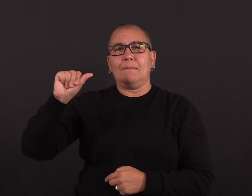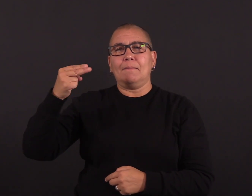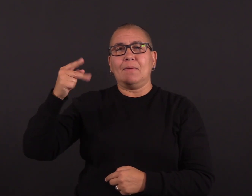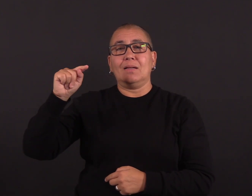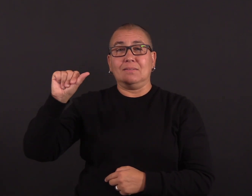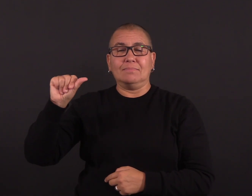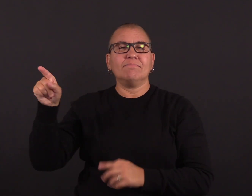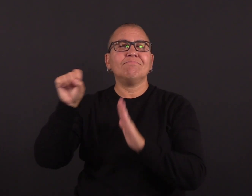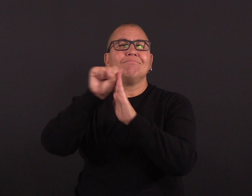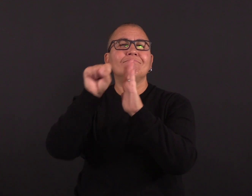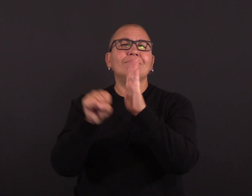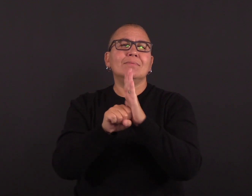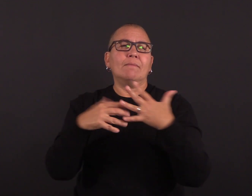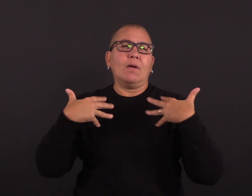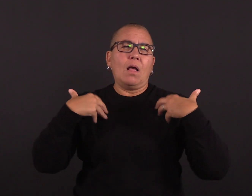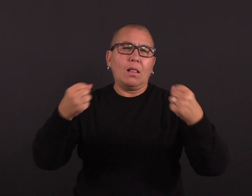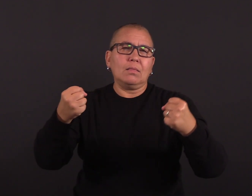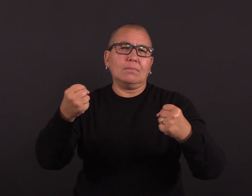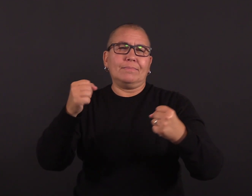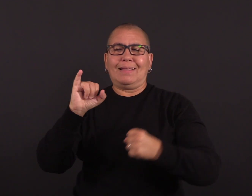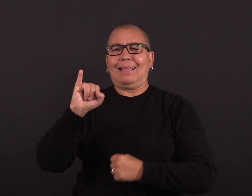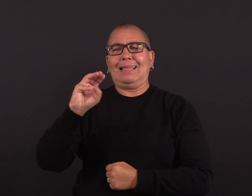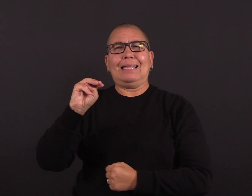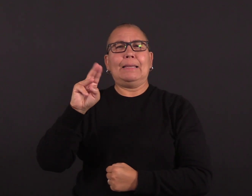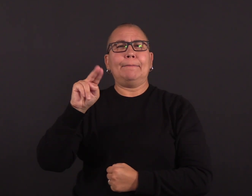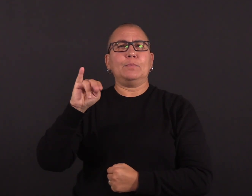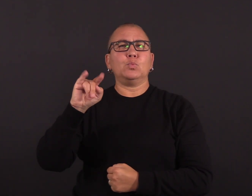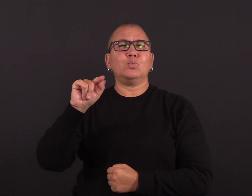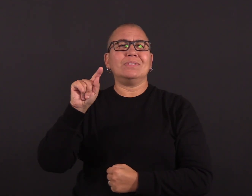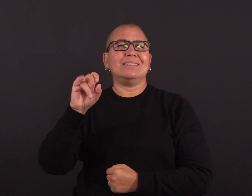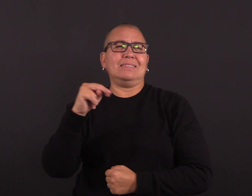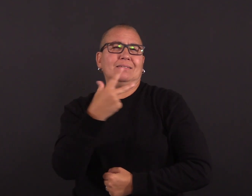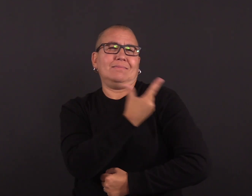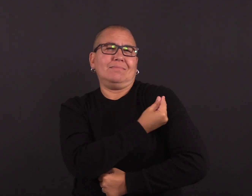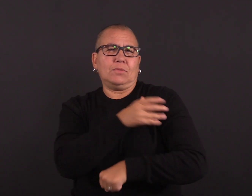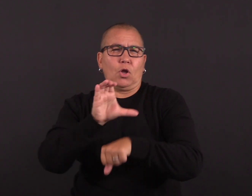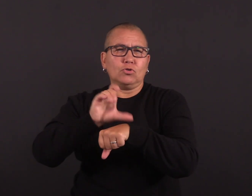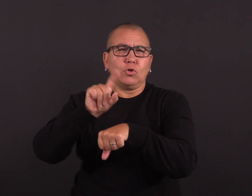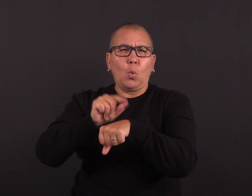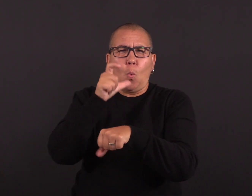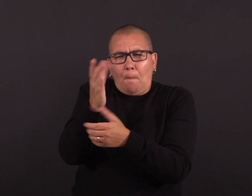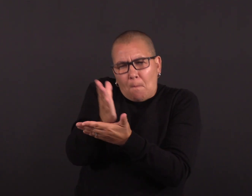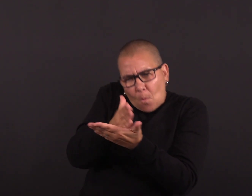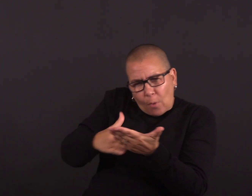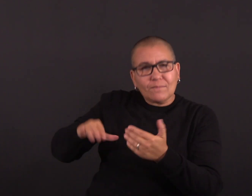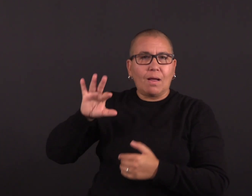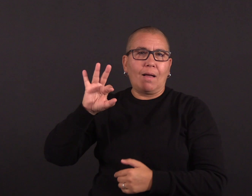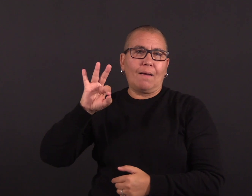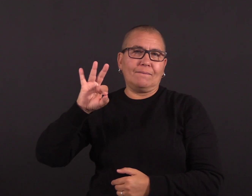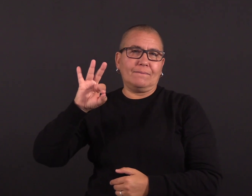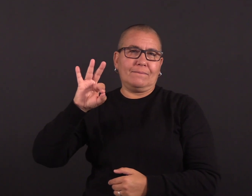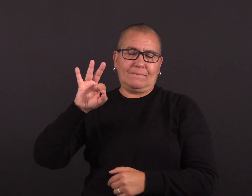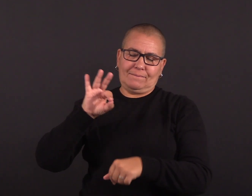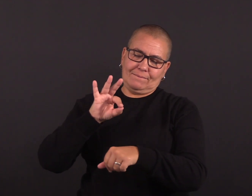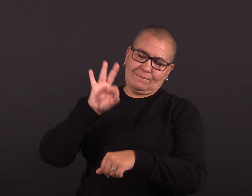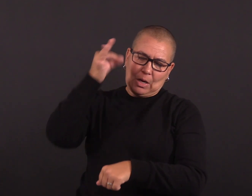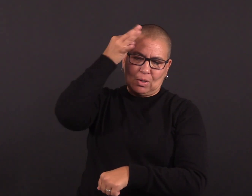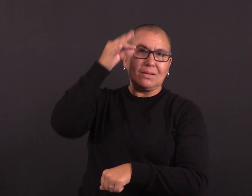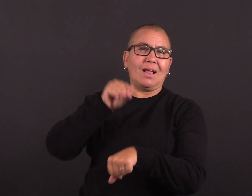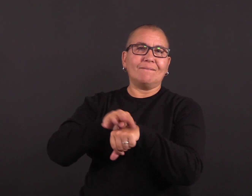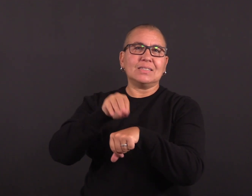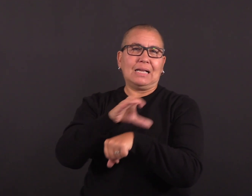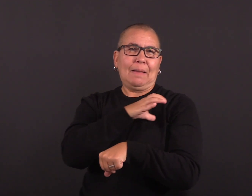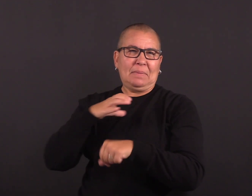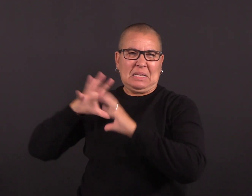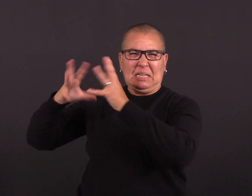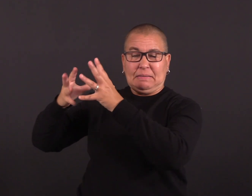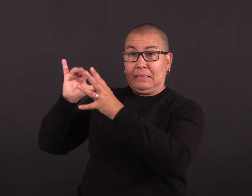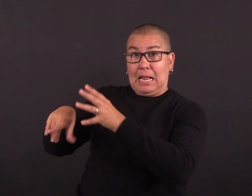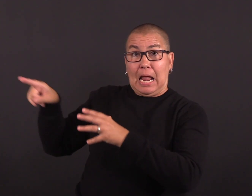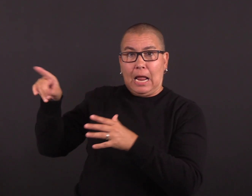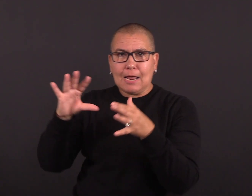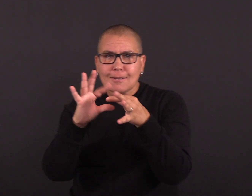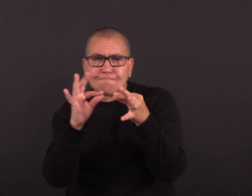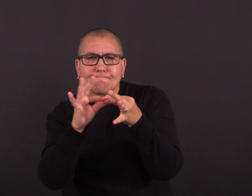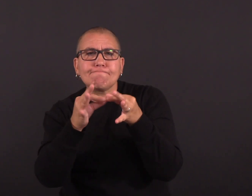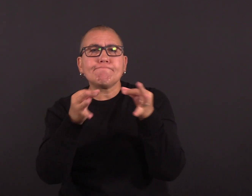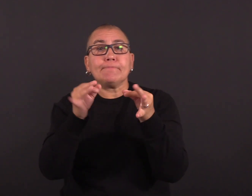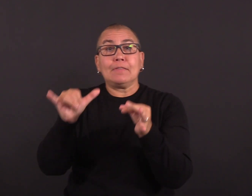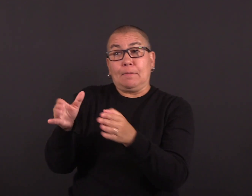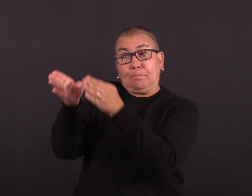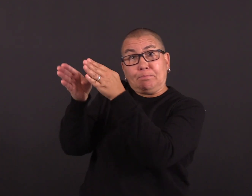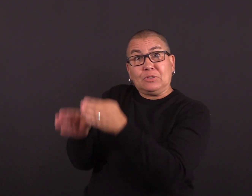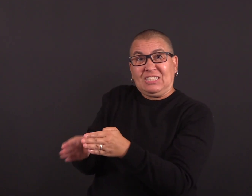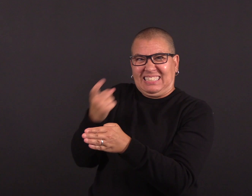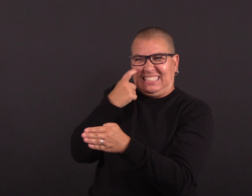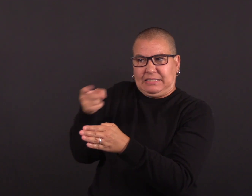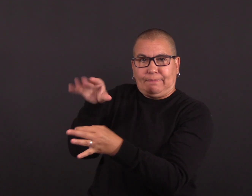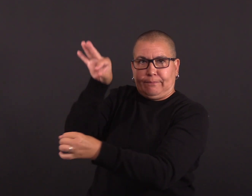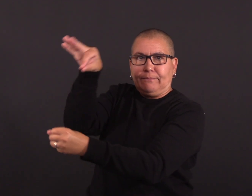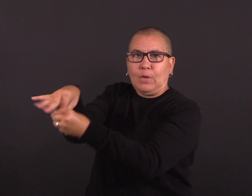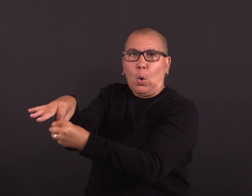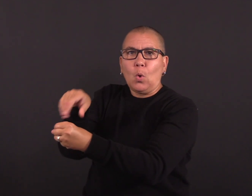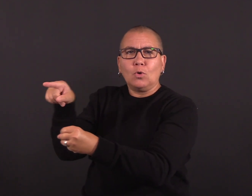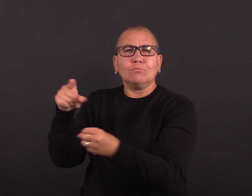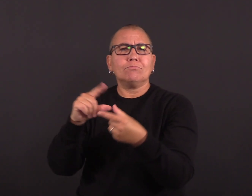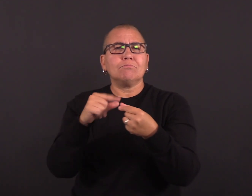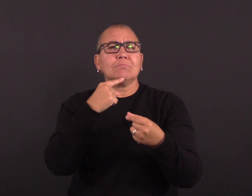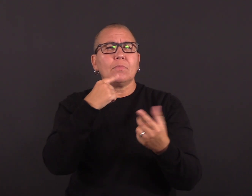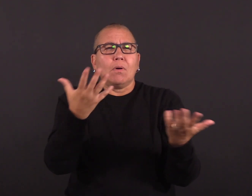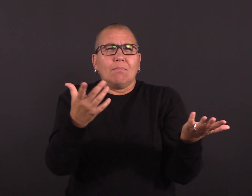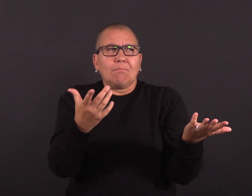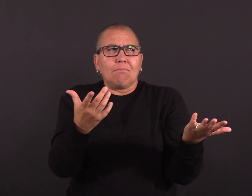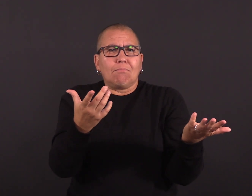serves on the federal advisory committee and voted in favor of the latest recommendations.